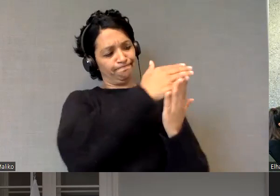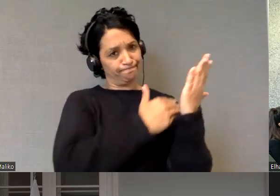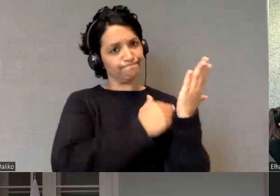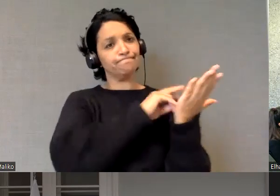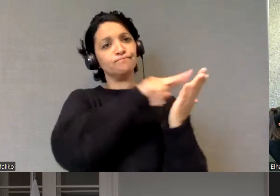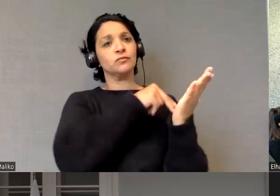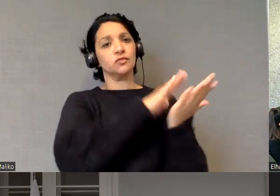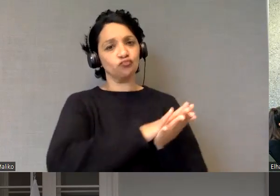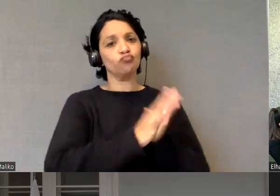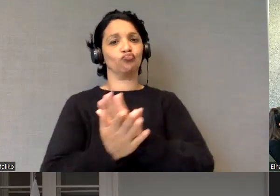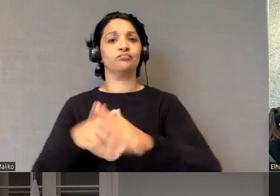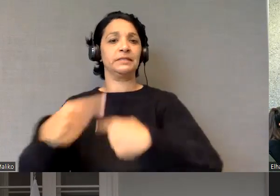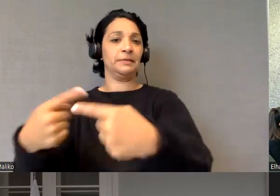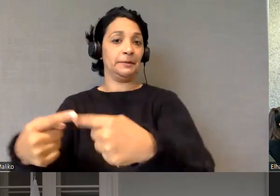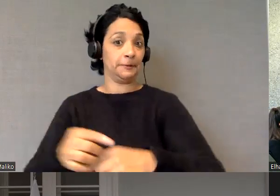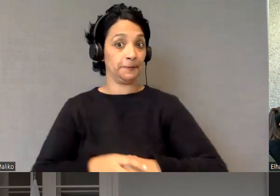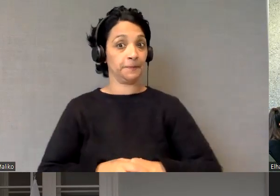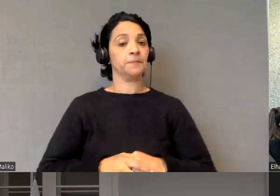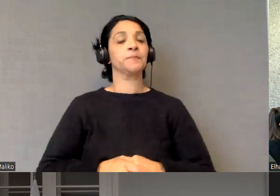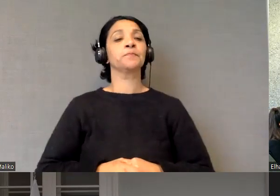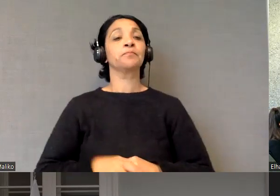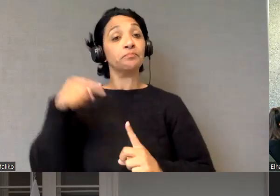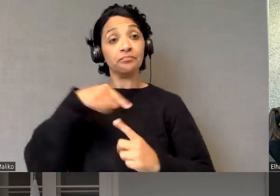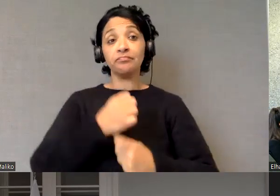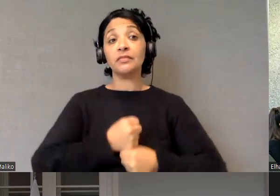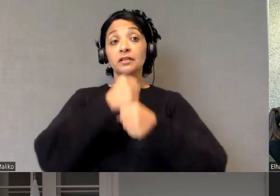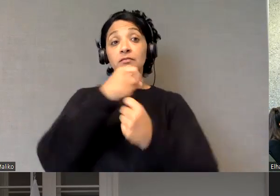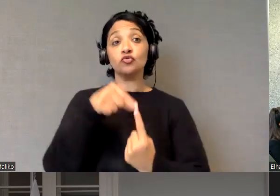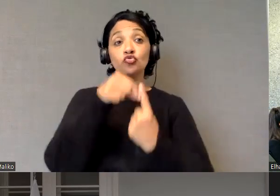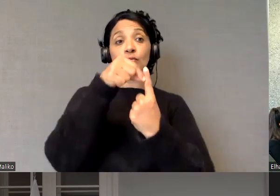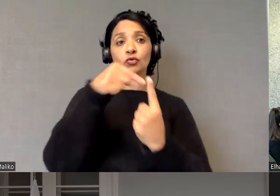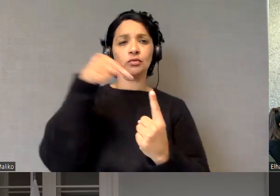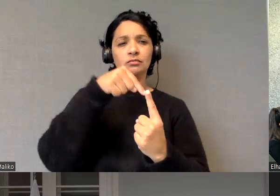The special Rapporteur did, building on the foundation of the first report, recognising